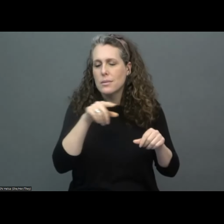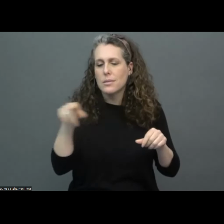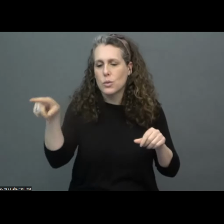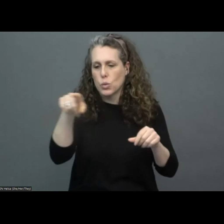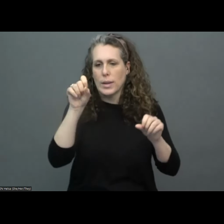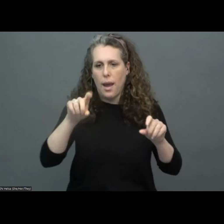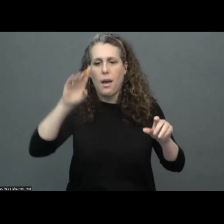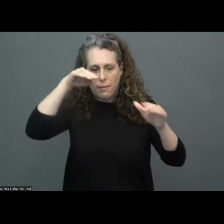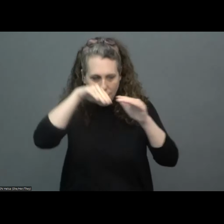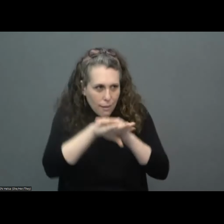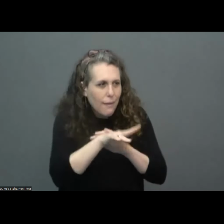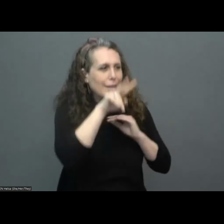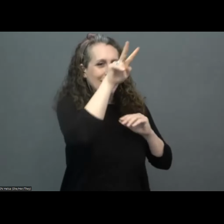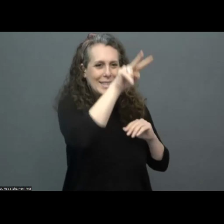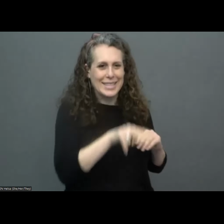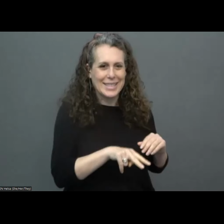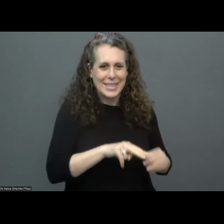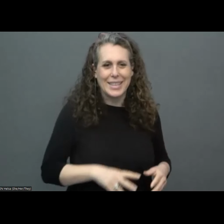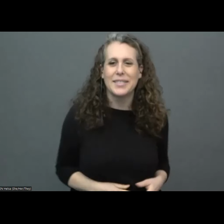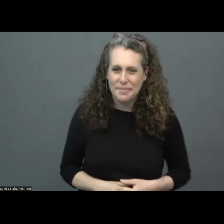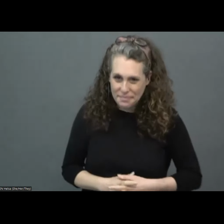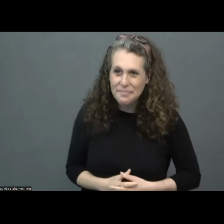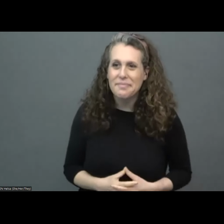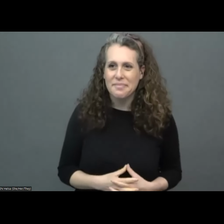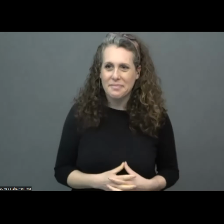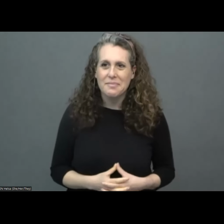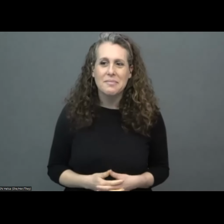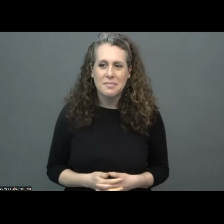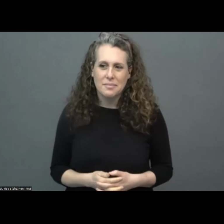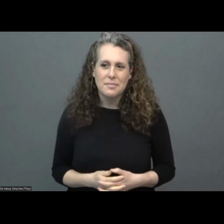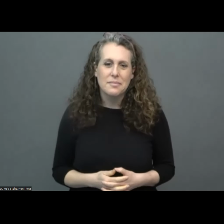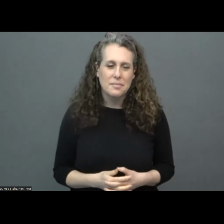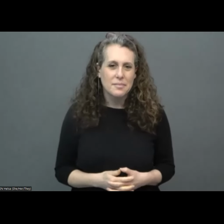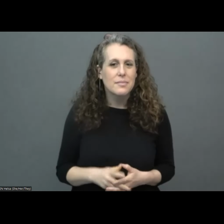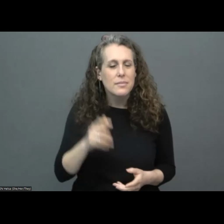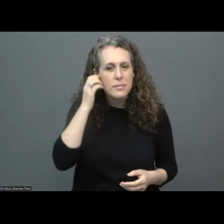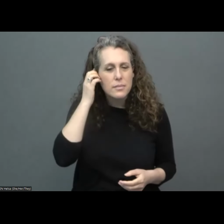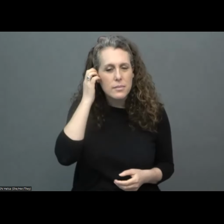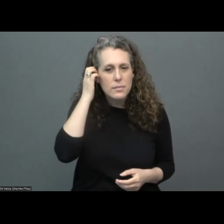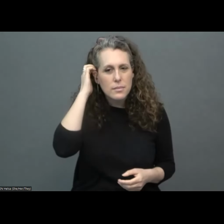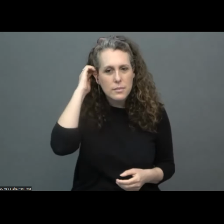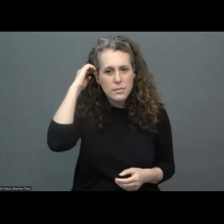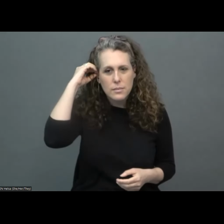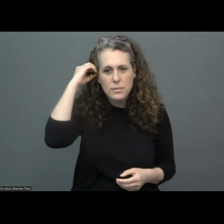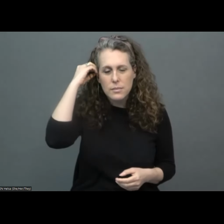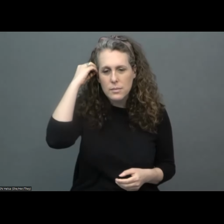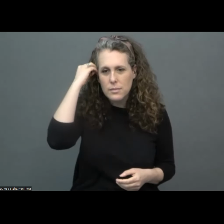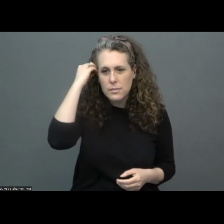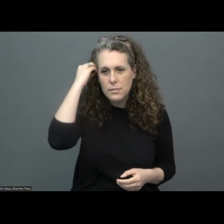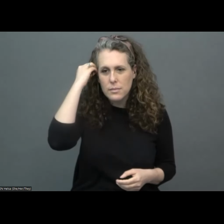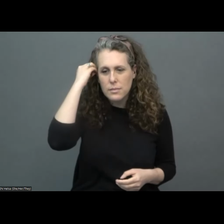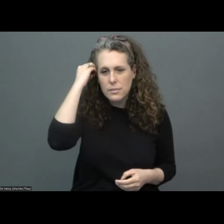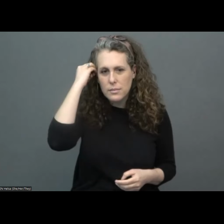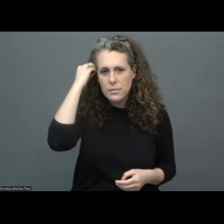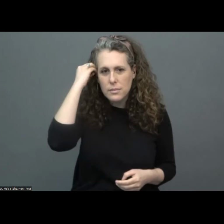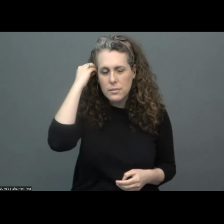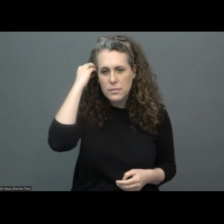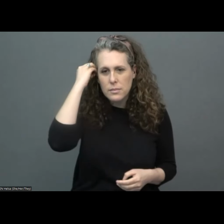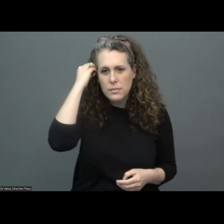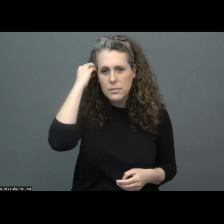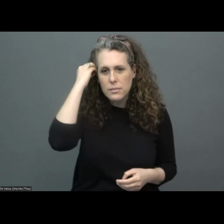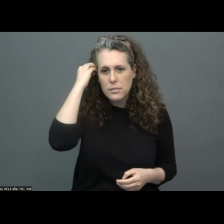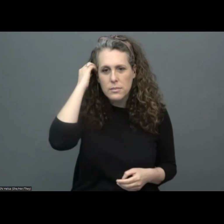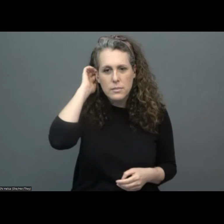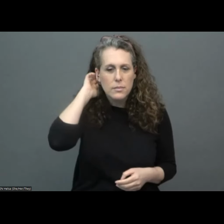Right! So maybe just spend a bit of time with some questions people